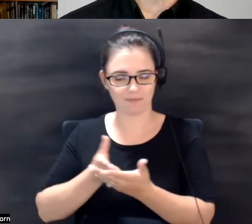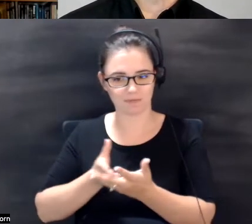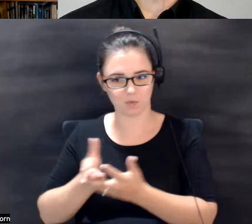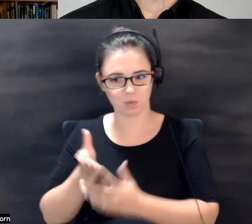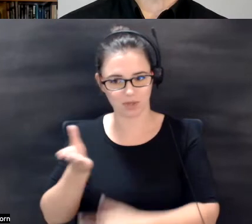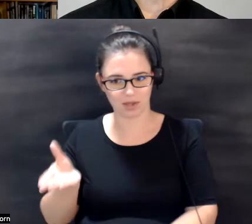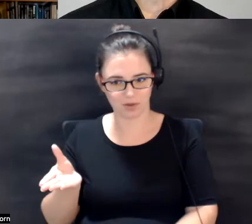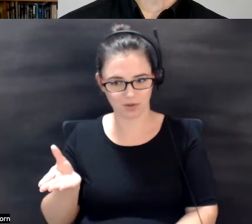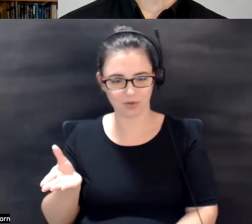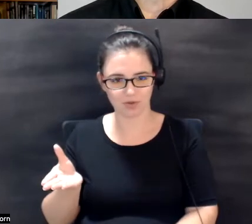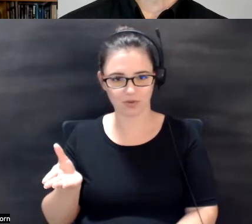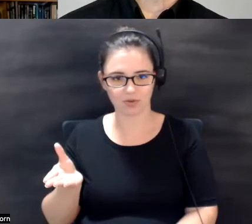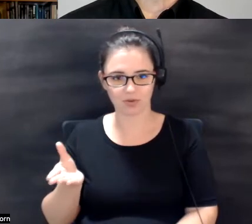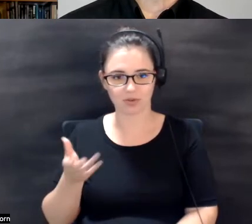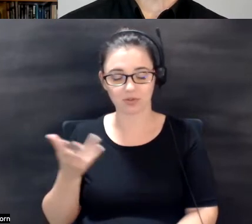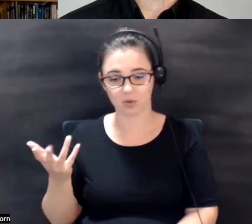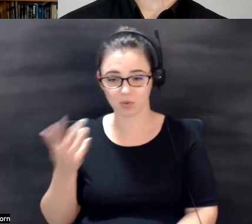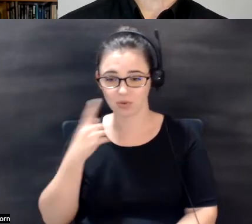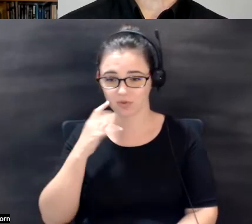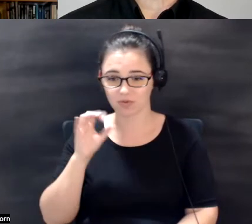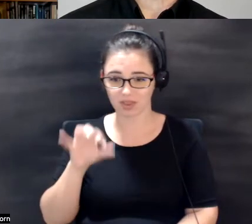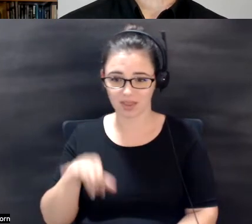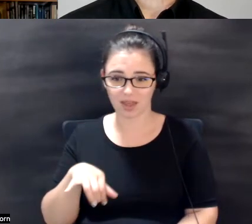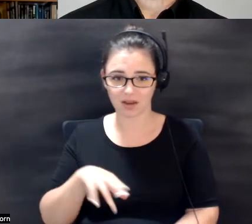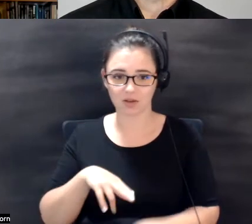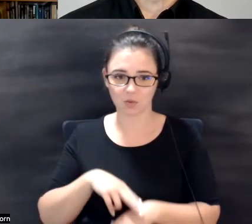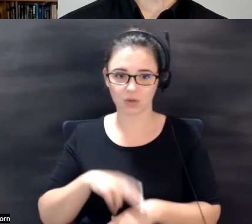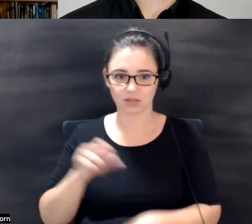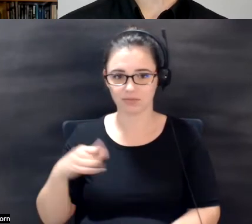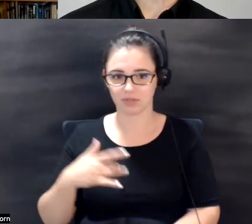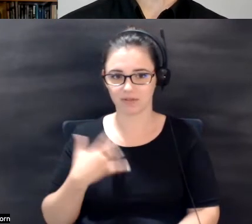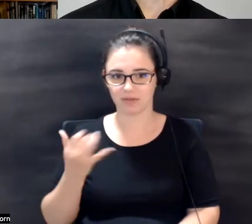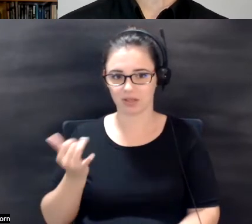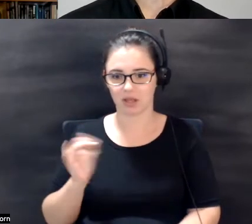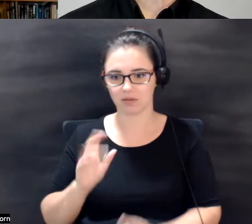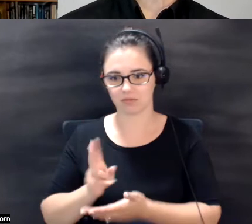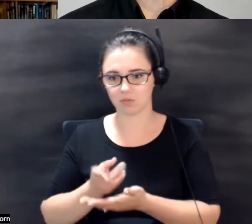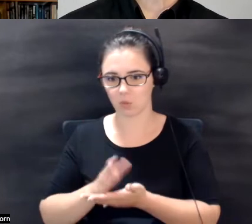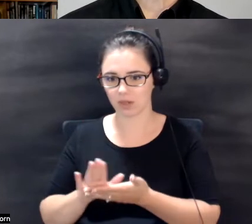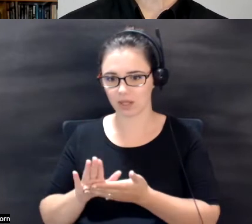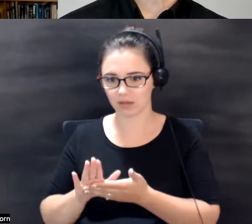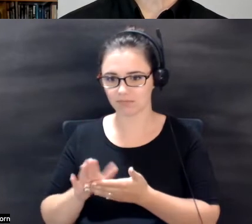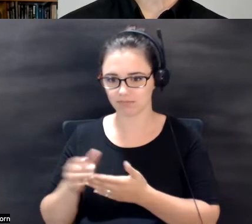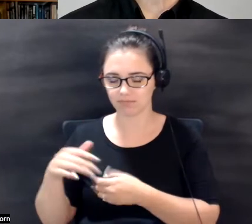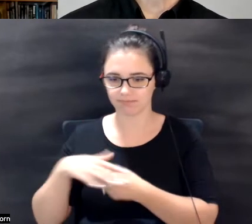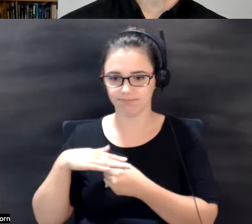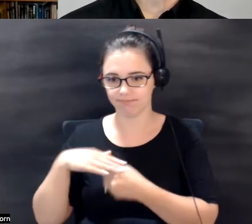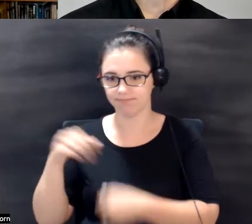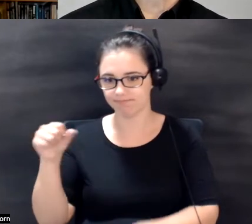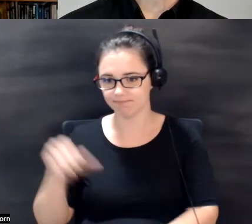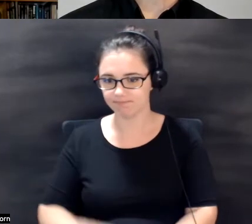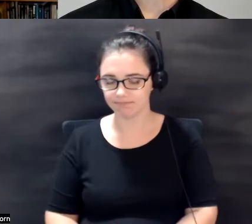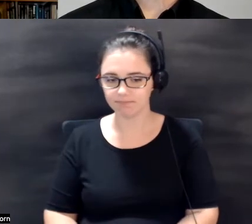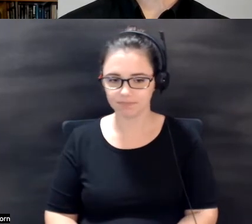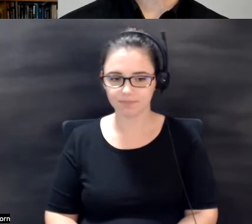And so, so for that, of course it does feel like holy, holy ground.